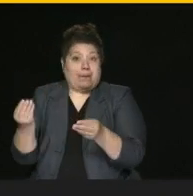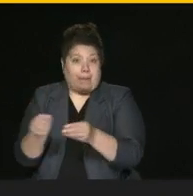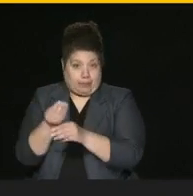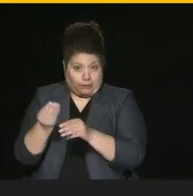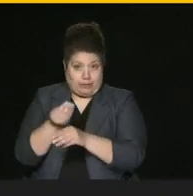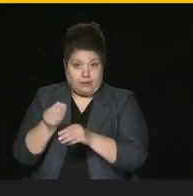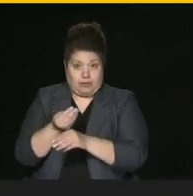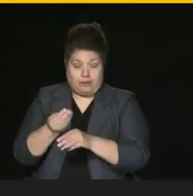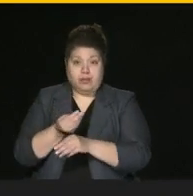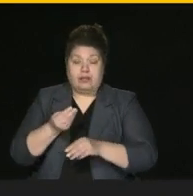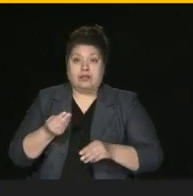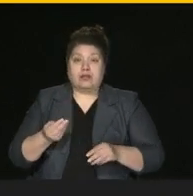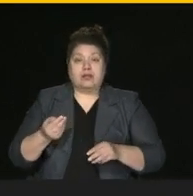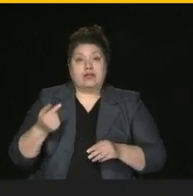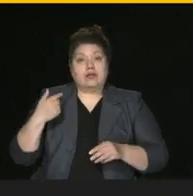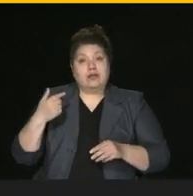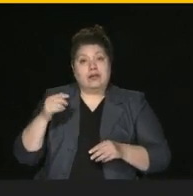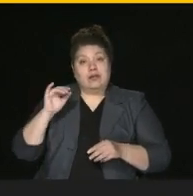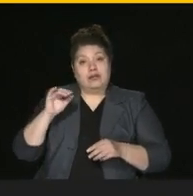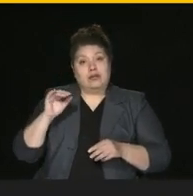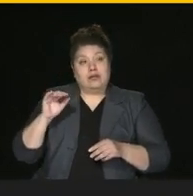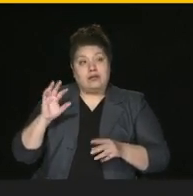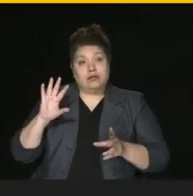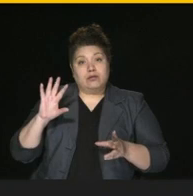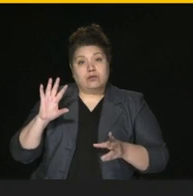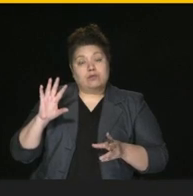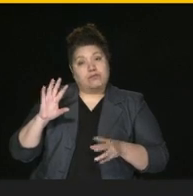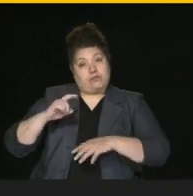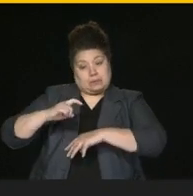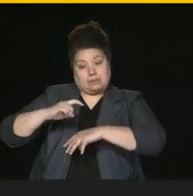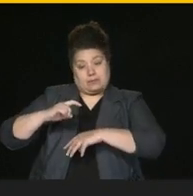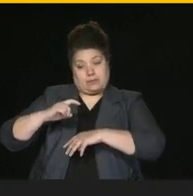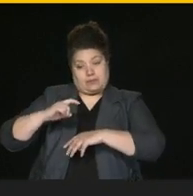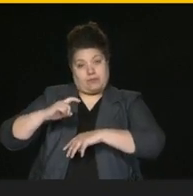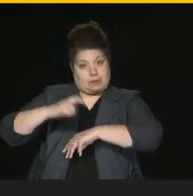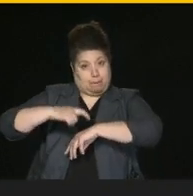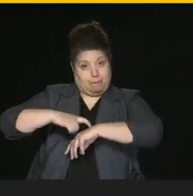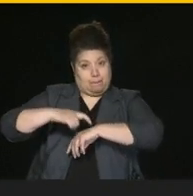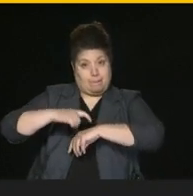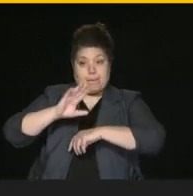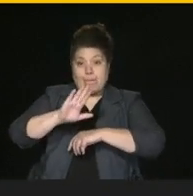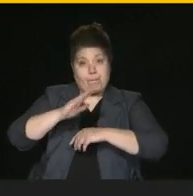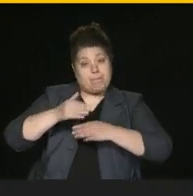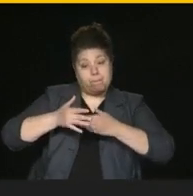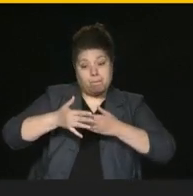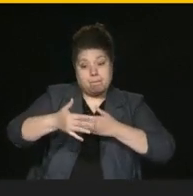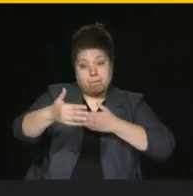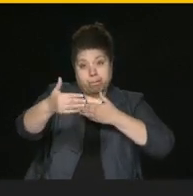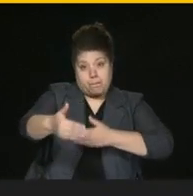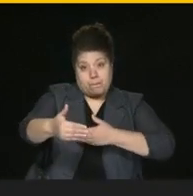IN THAT REGARD, OVER THE